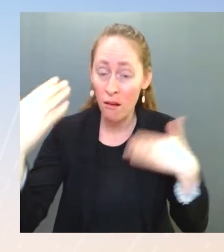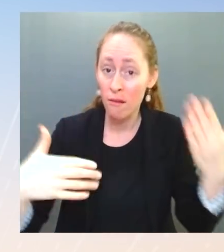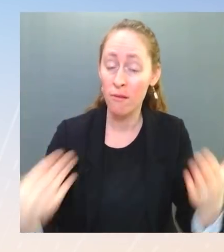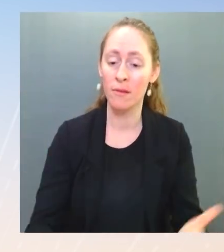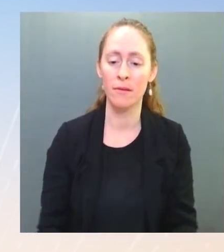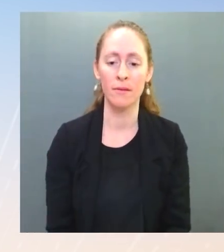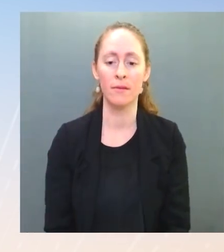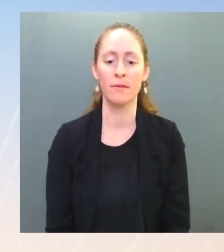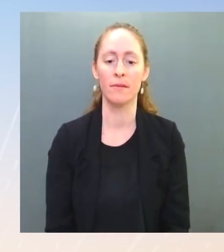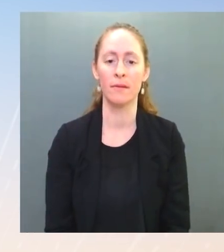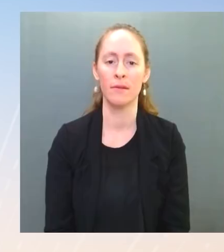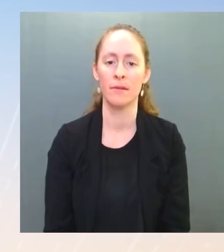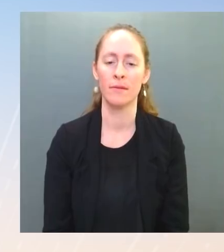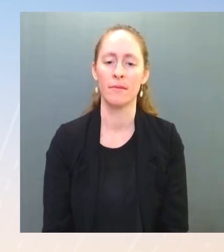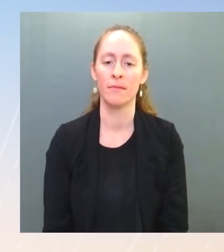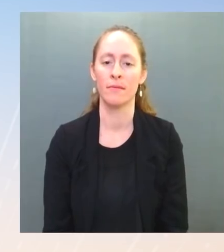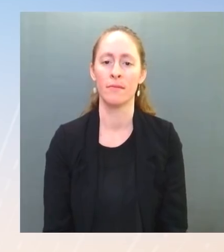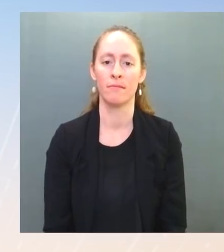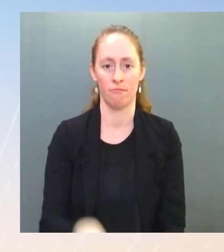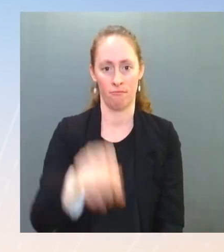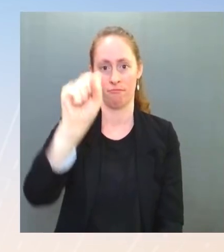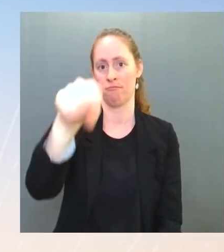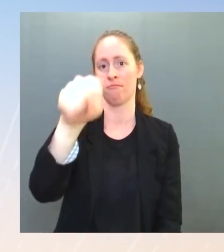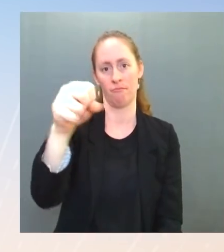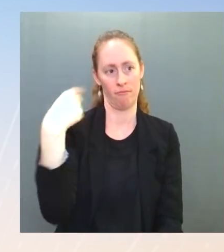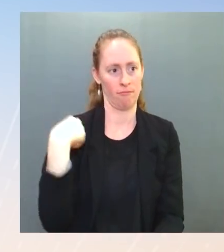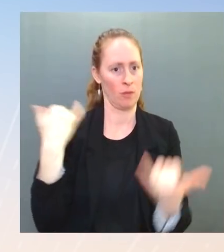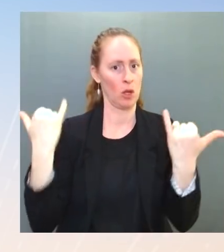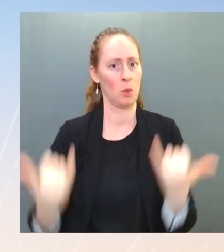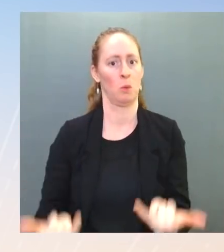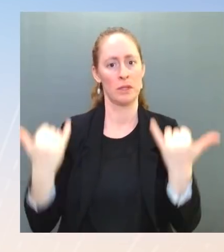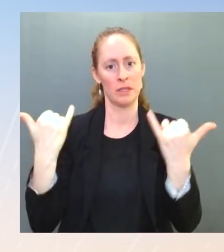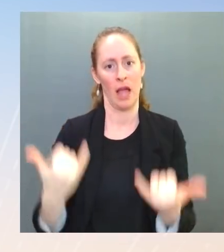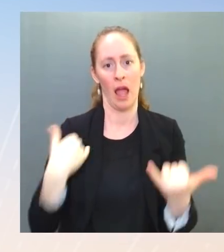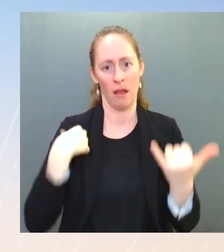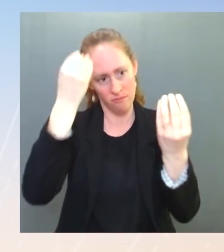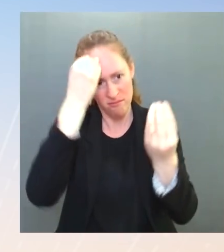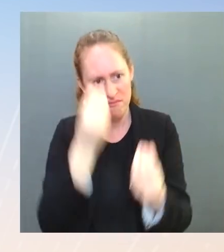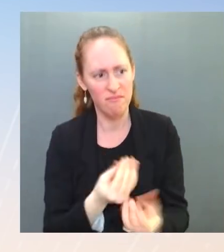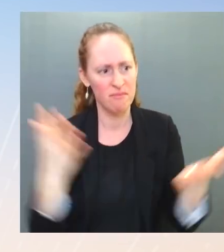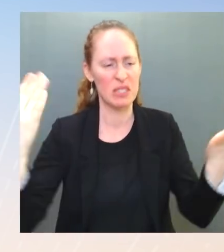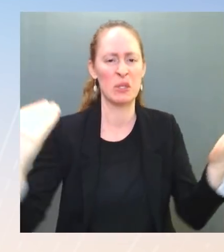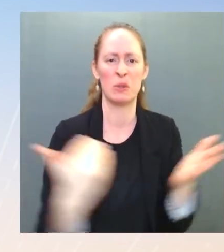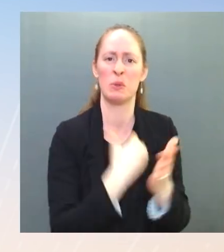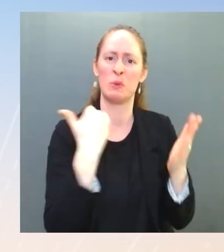And there was a lot of response to it, 250,000 comments, which is, of course, a lot to go through.